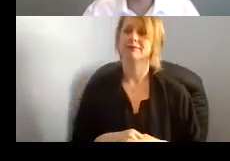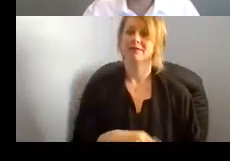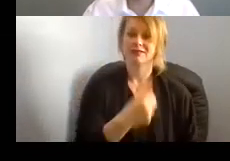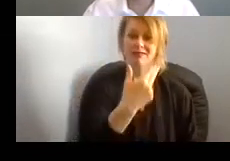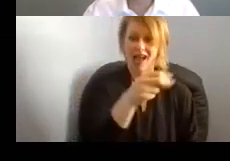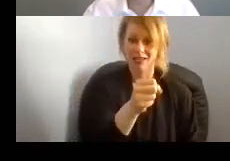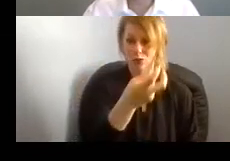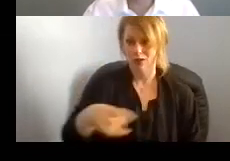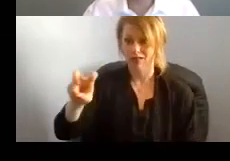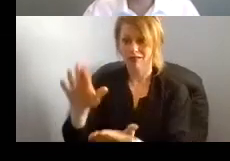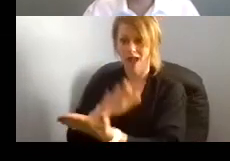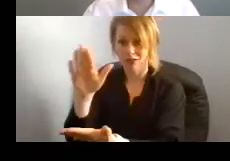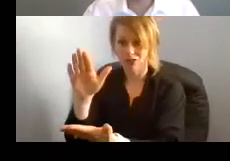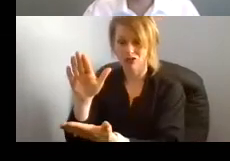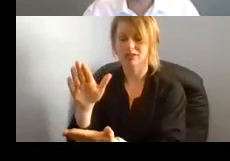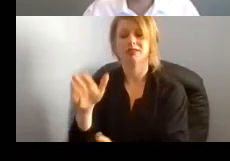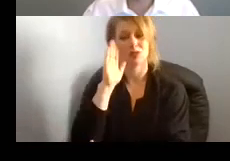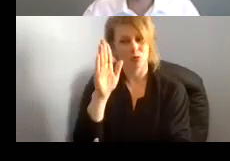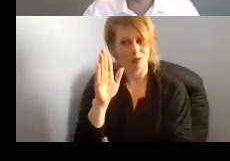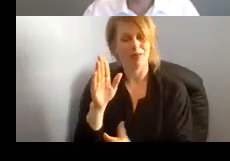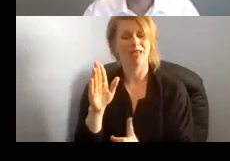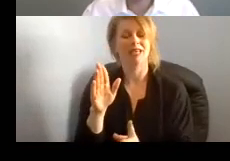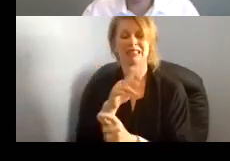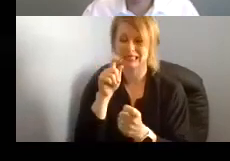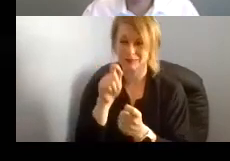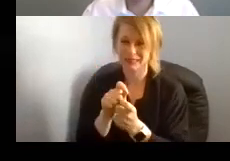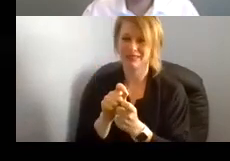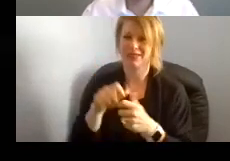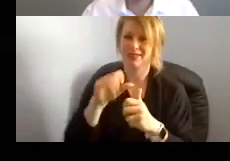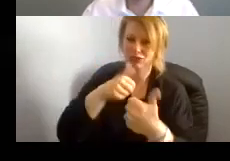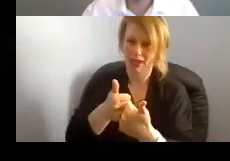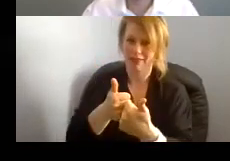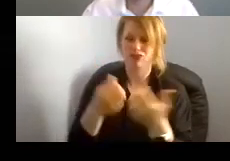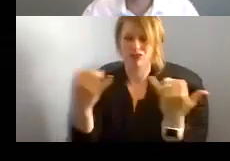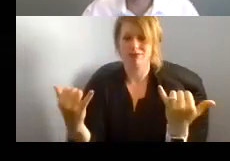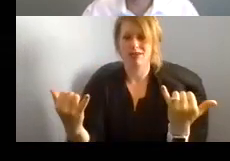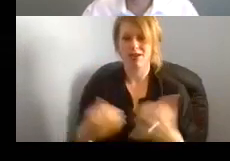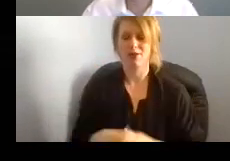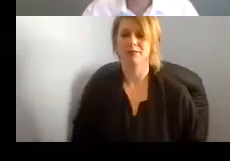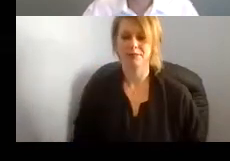may be particularly challenging during a pandemic. The website for the coalition has a guidance document addressing